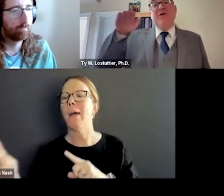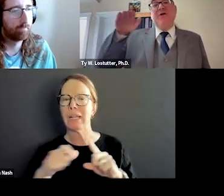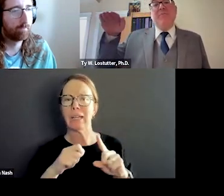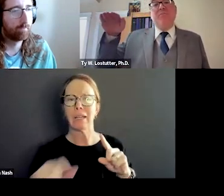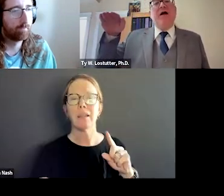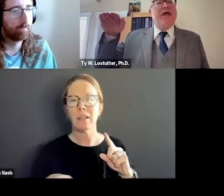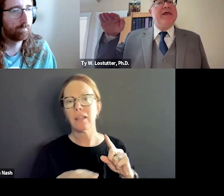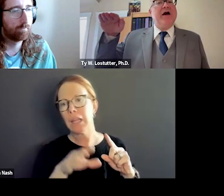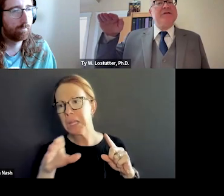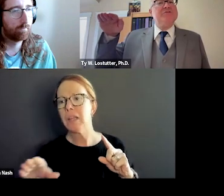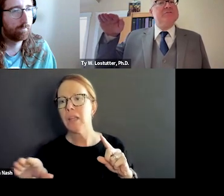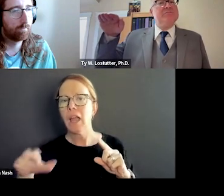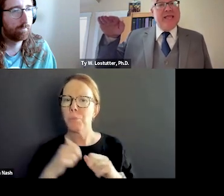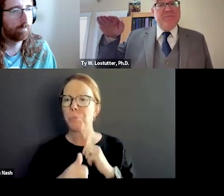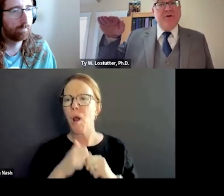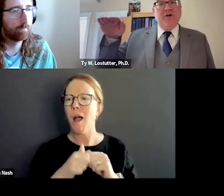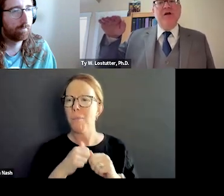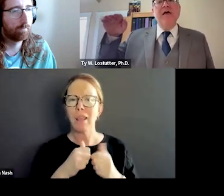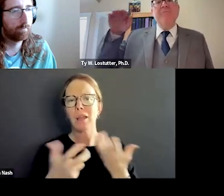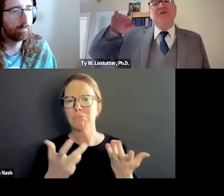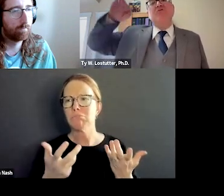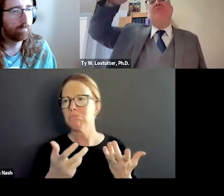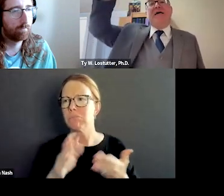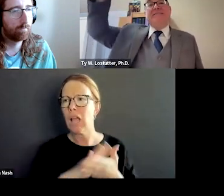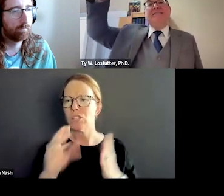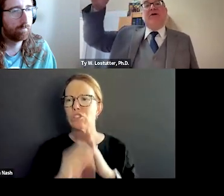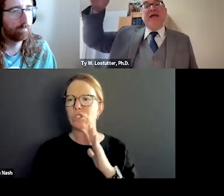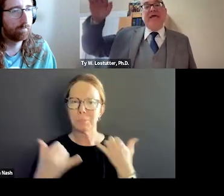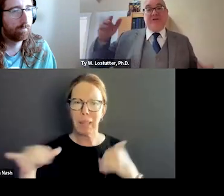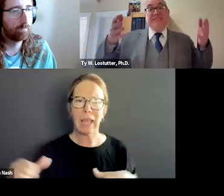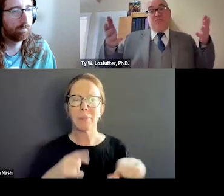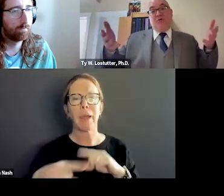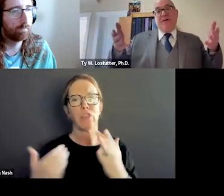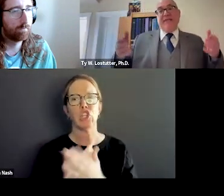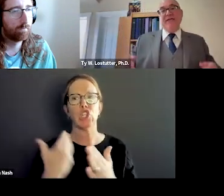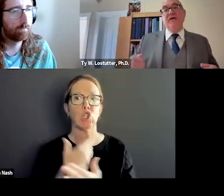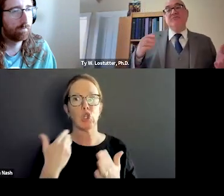and there were probably problematic college students playing poker. But the new buzz thing right now is sports betting.